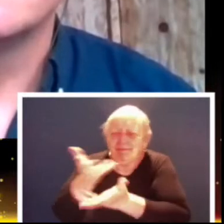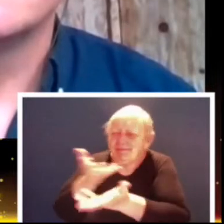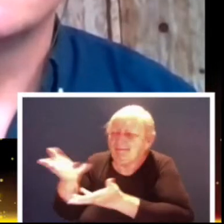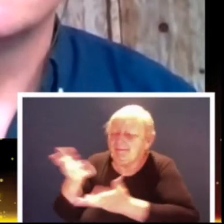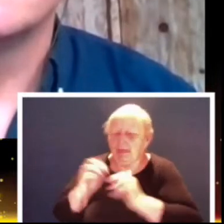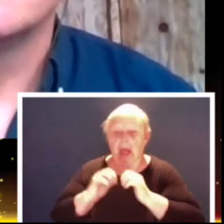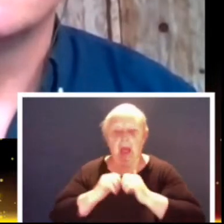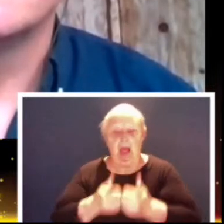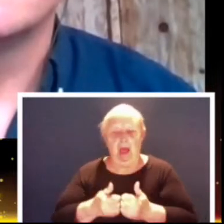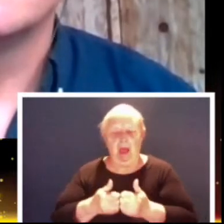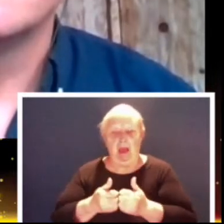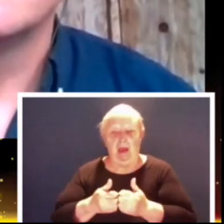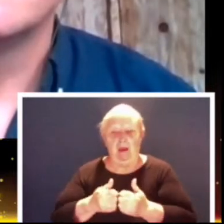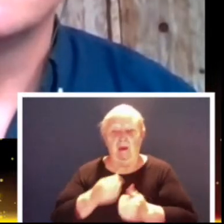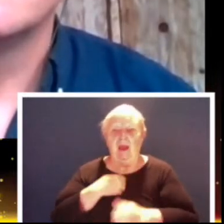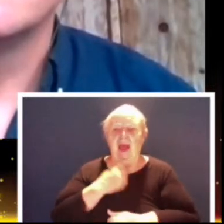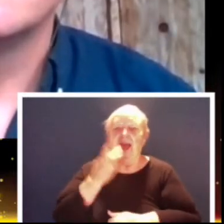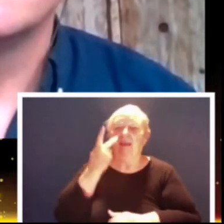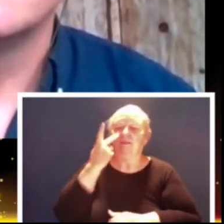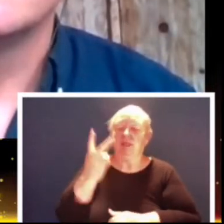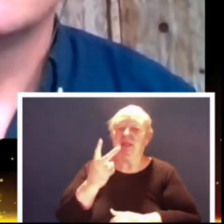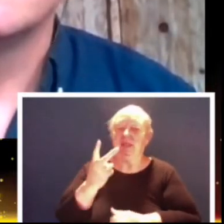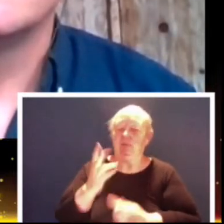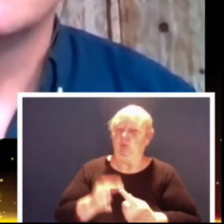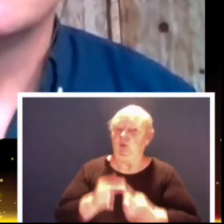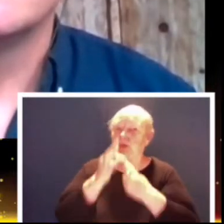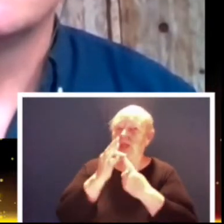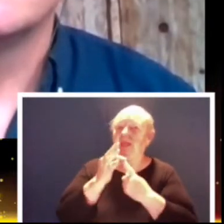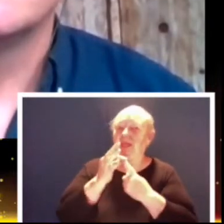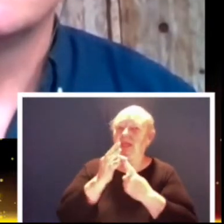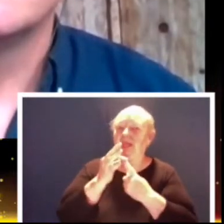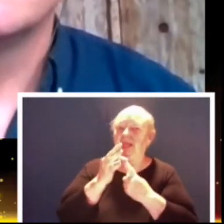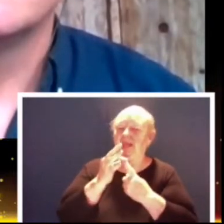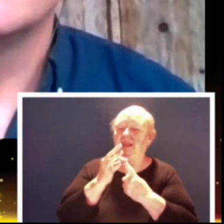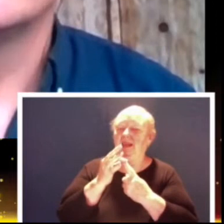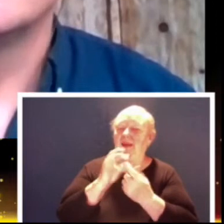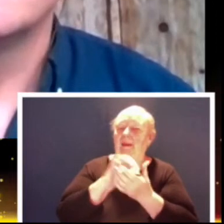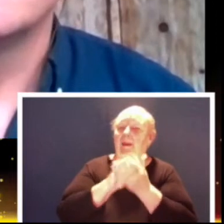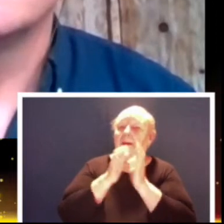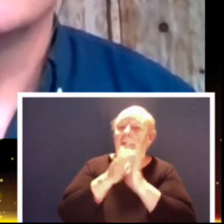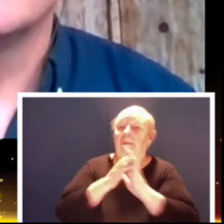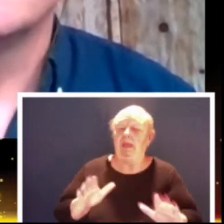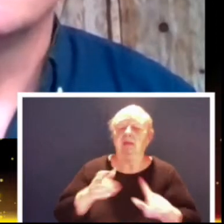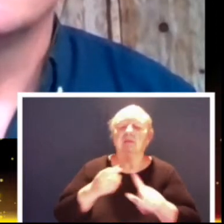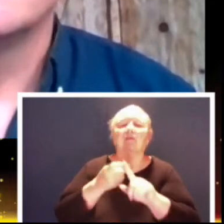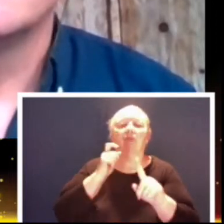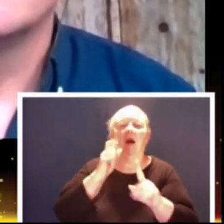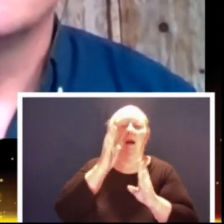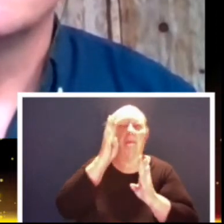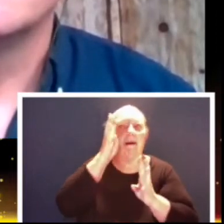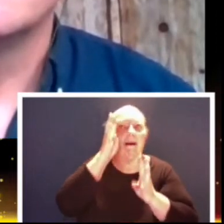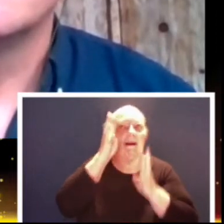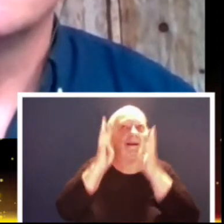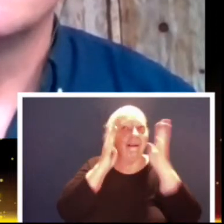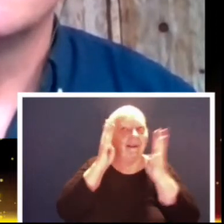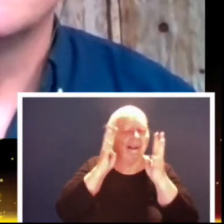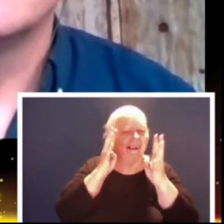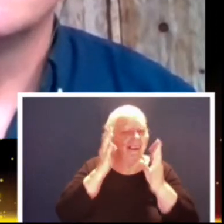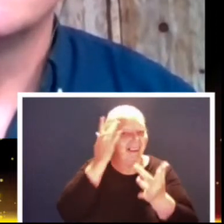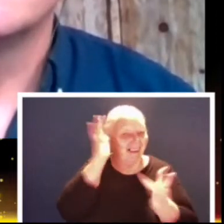unique forms of peace from innovation. And there's, as a very global traveler who now,